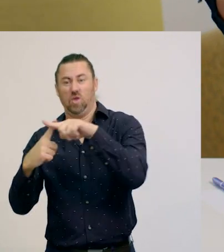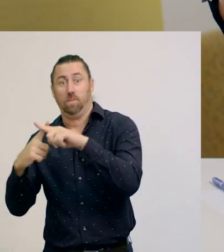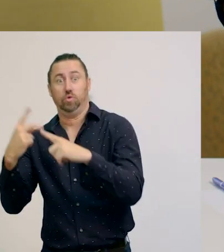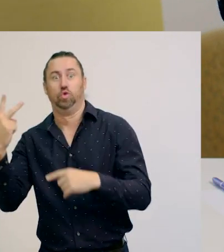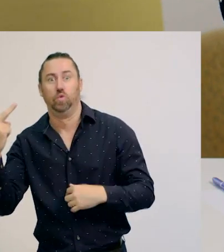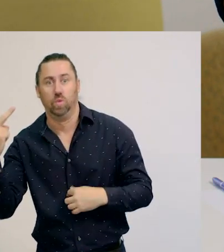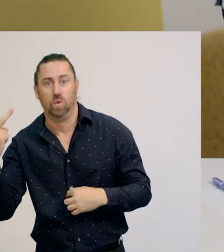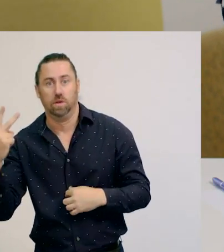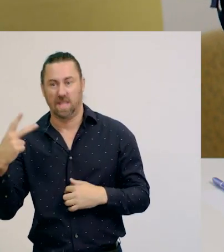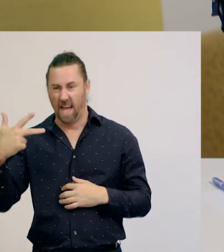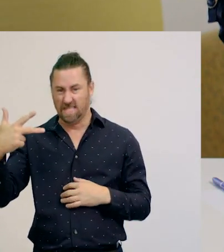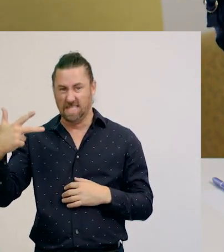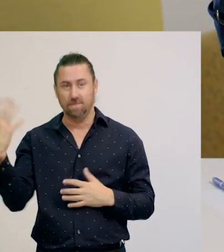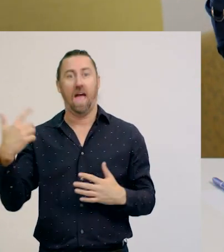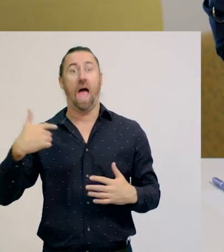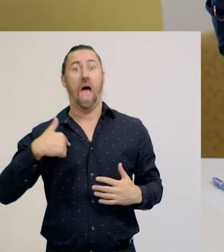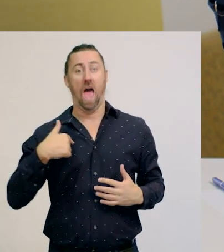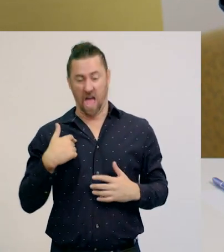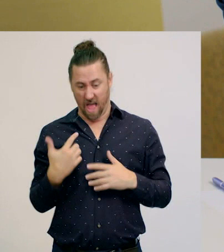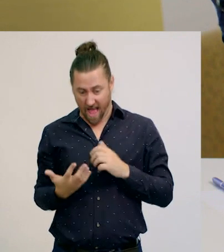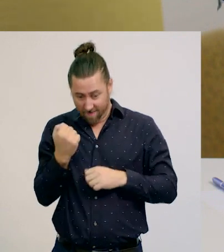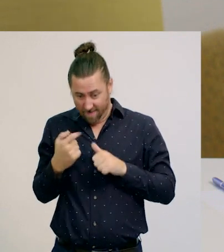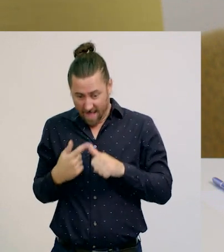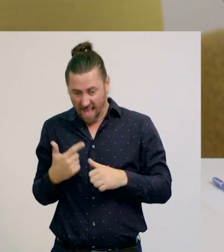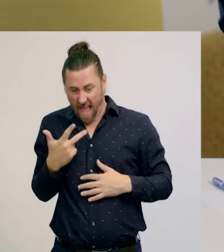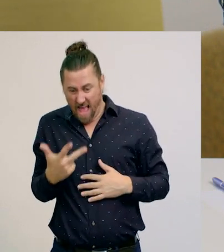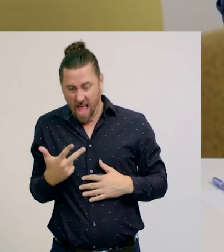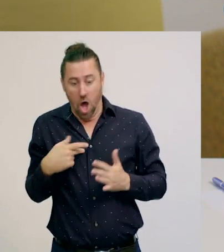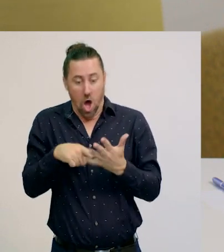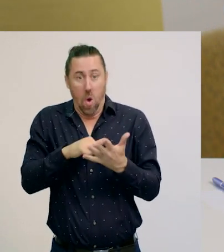Which is 8! So I reached the target value of 8 with four cards.